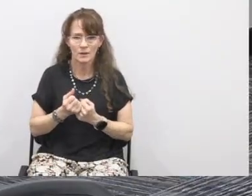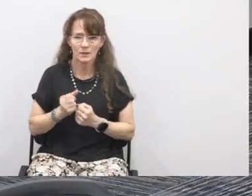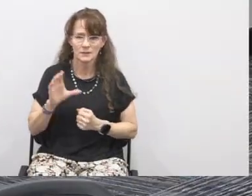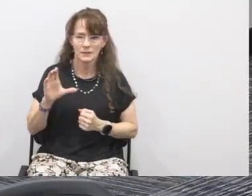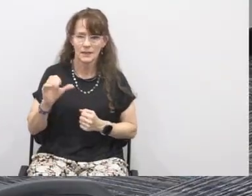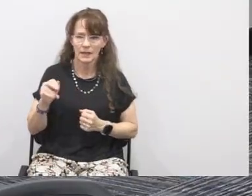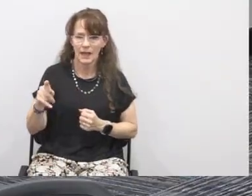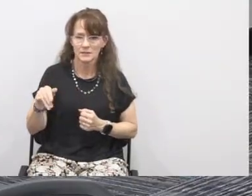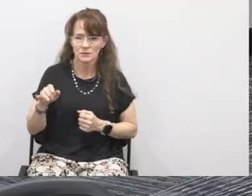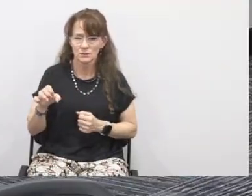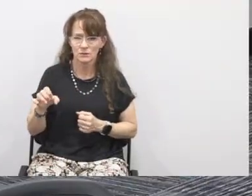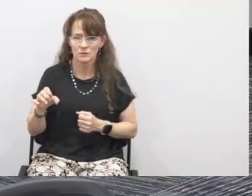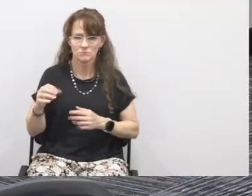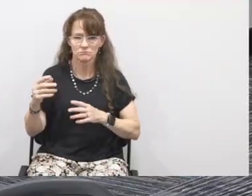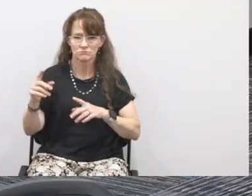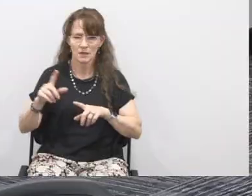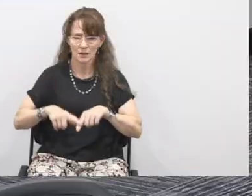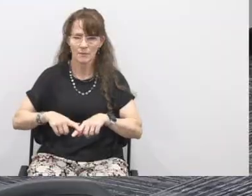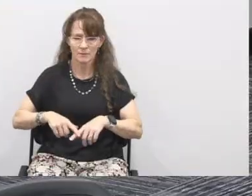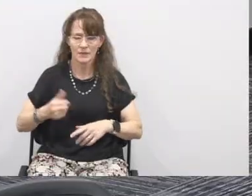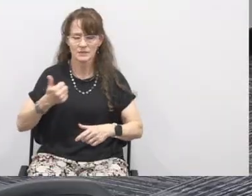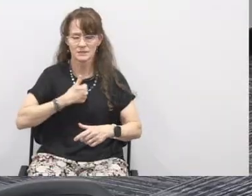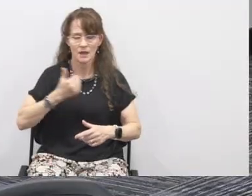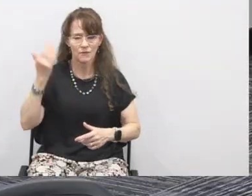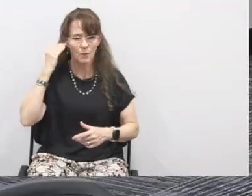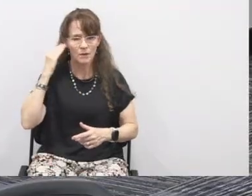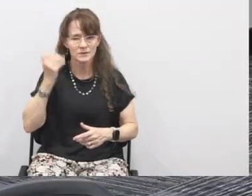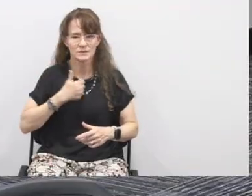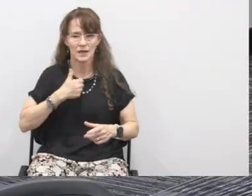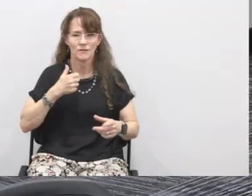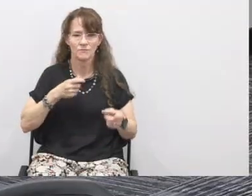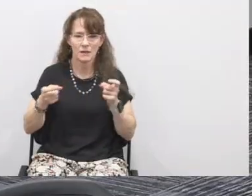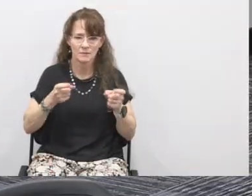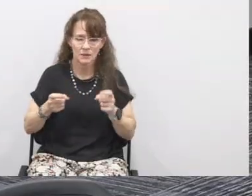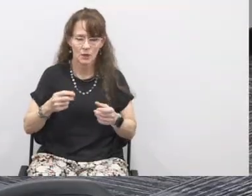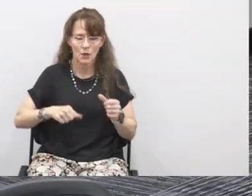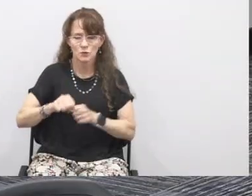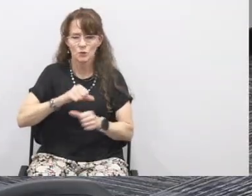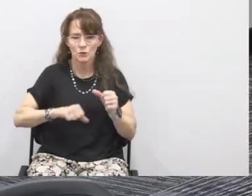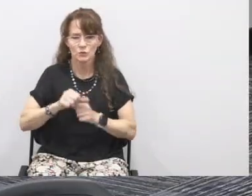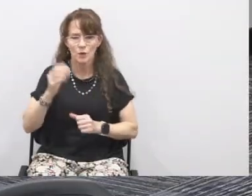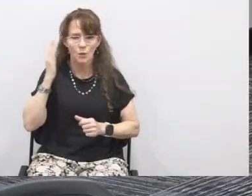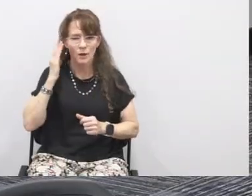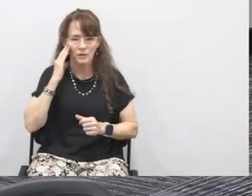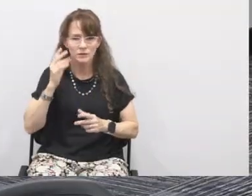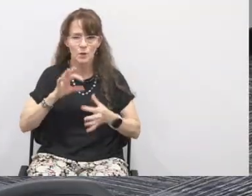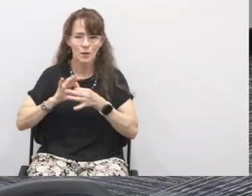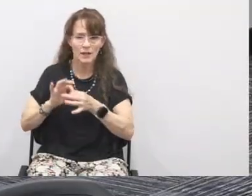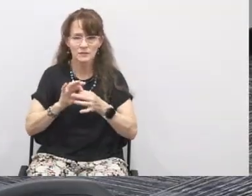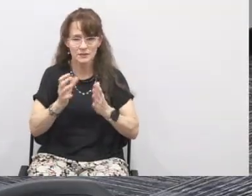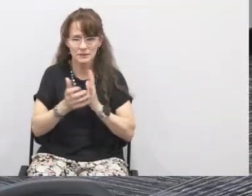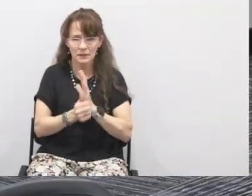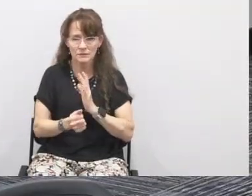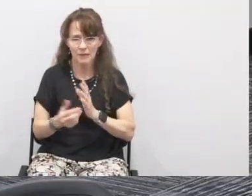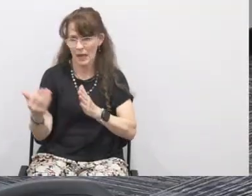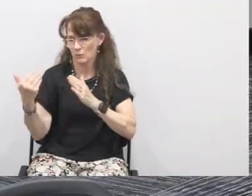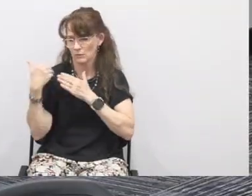which are self-awareness, self-management, social awareness, relationship skills, and responsible decision-making.